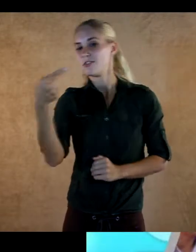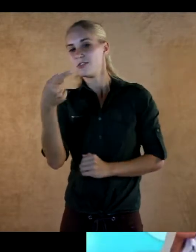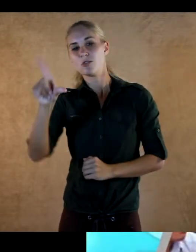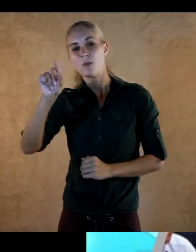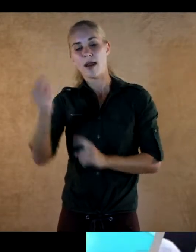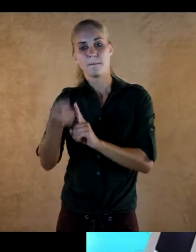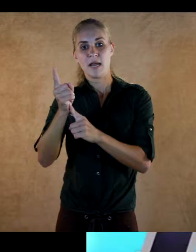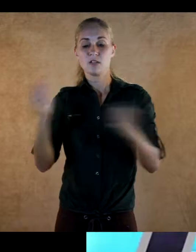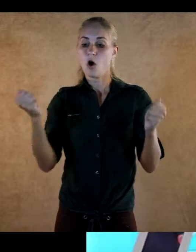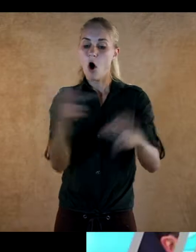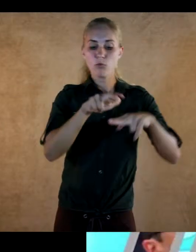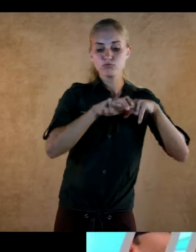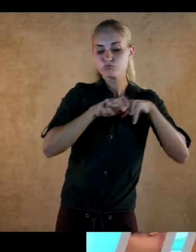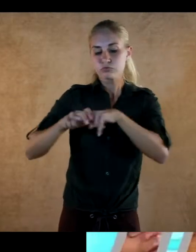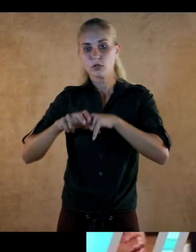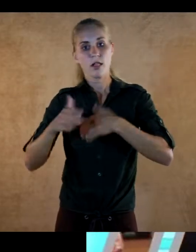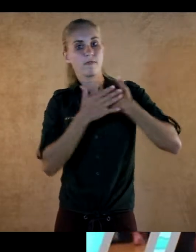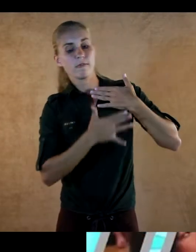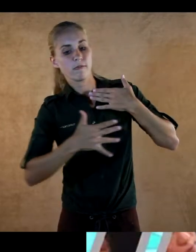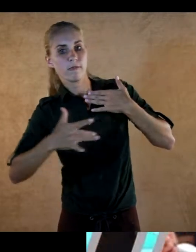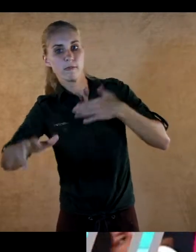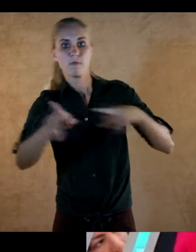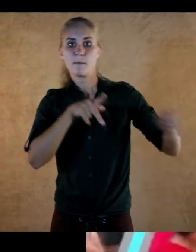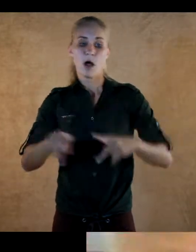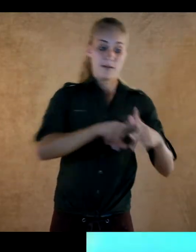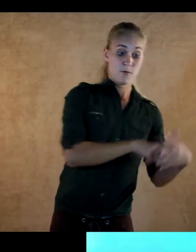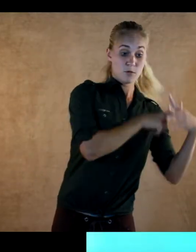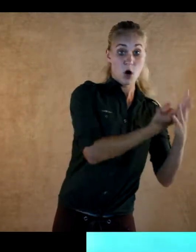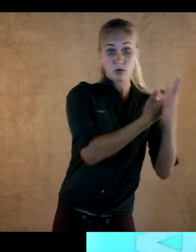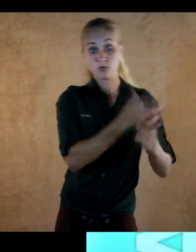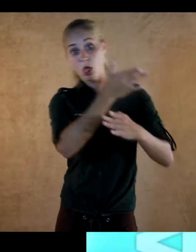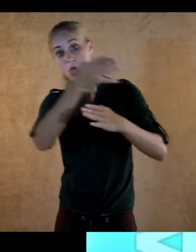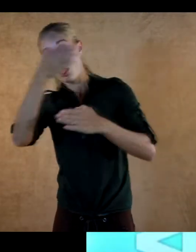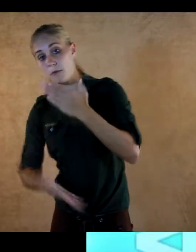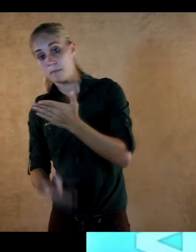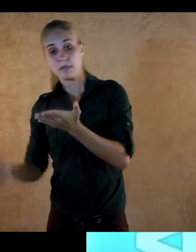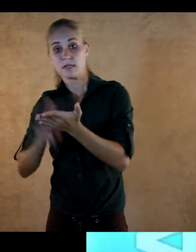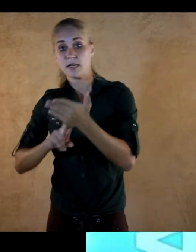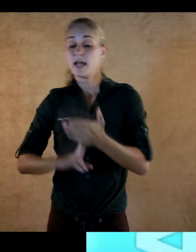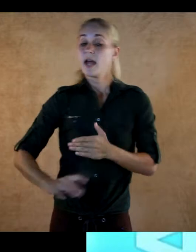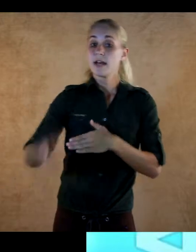Everyone must remain seated during the entire party from START to SIGN-UP. SHARE your stories and testimonials.